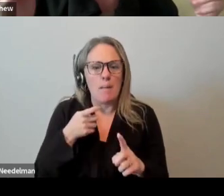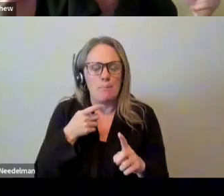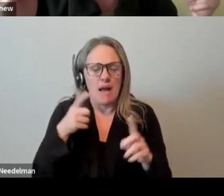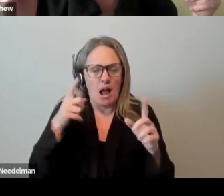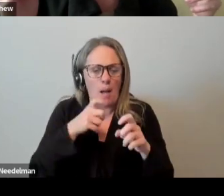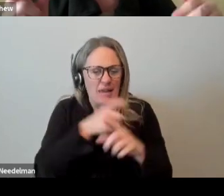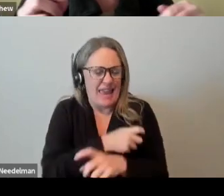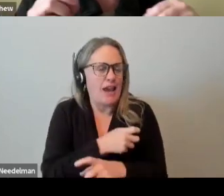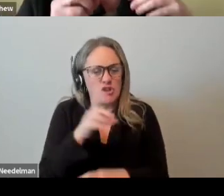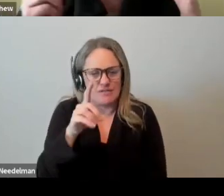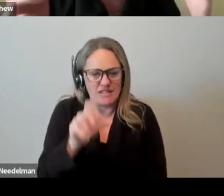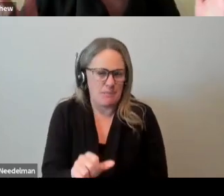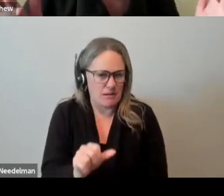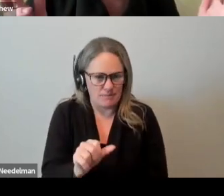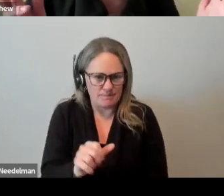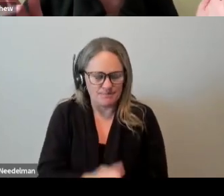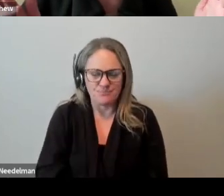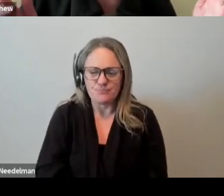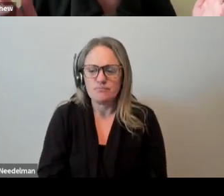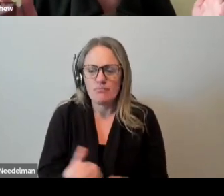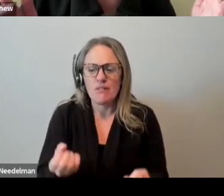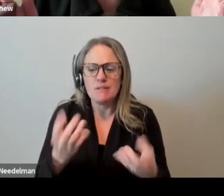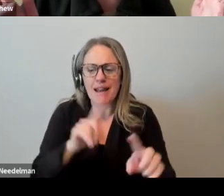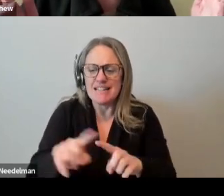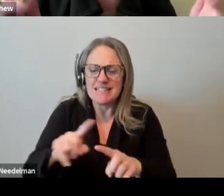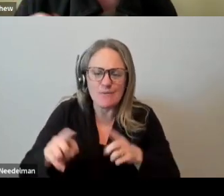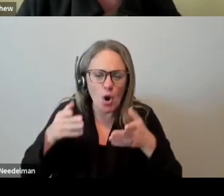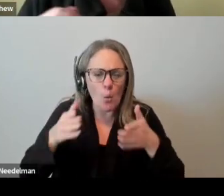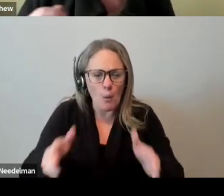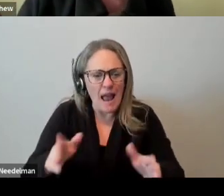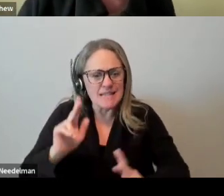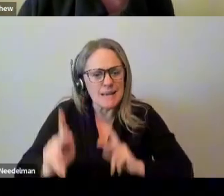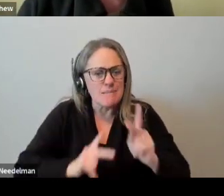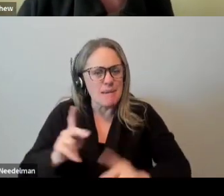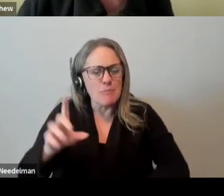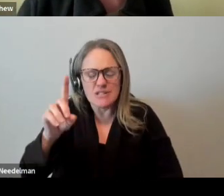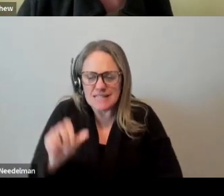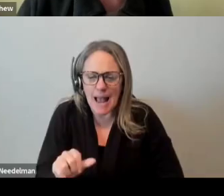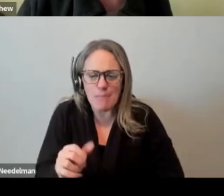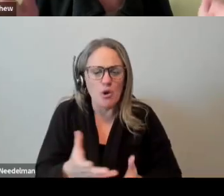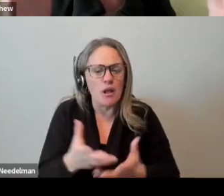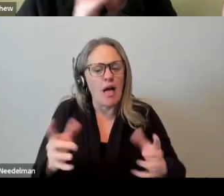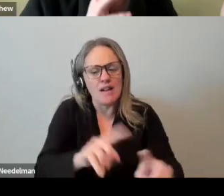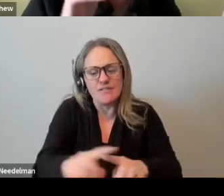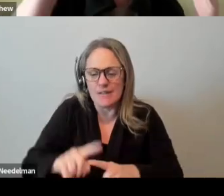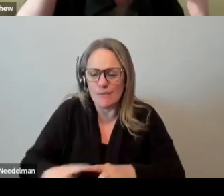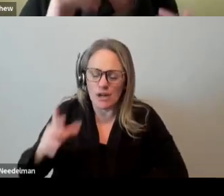and experience. And there are just so many ways to be disabled and so many experiences of disability that when we,